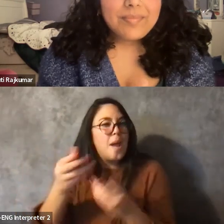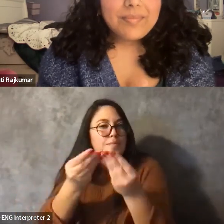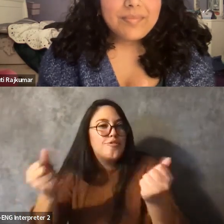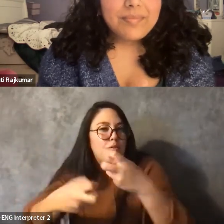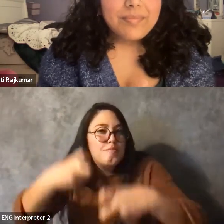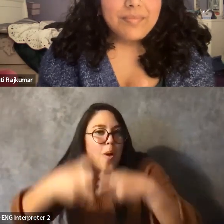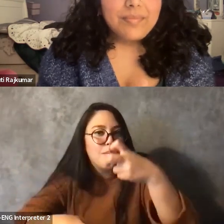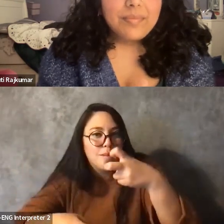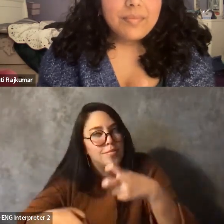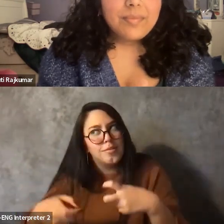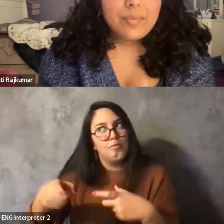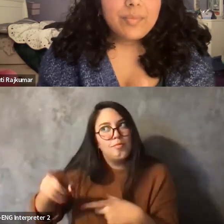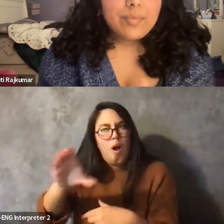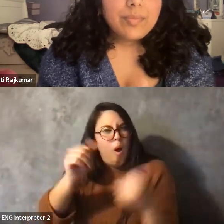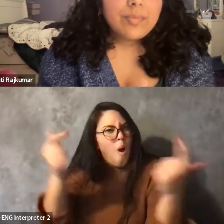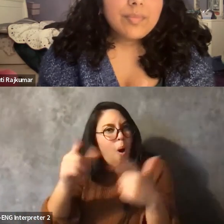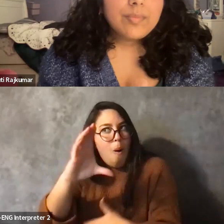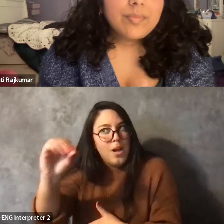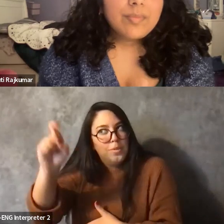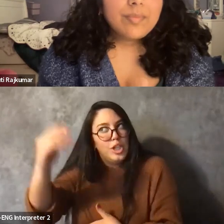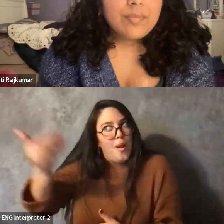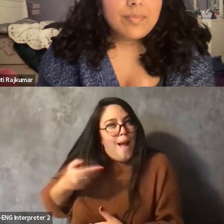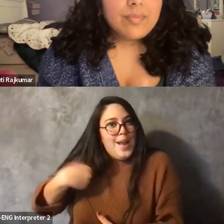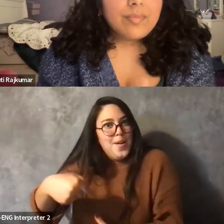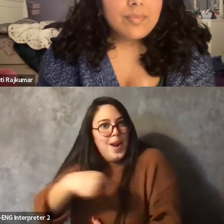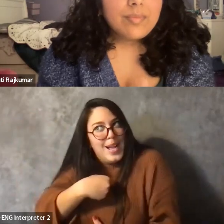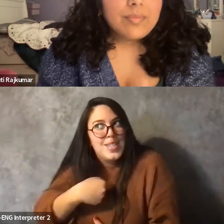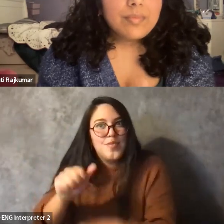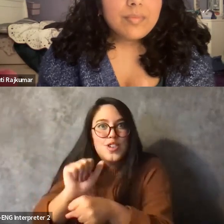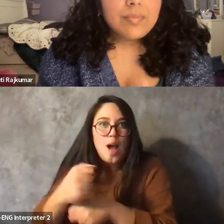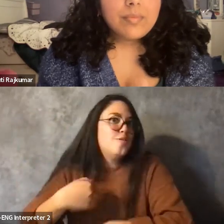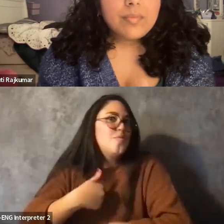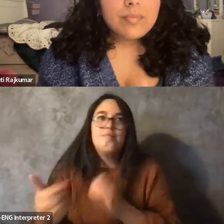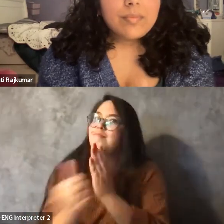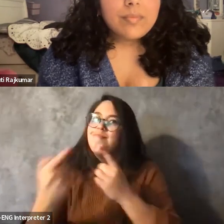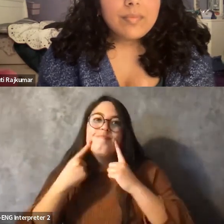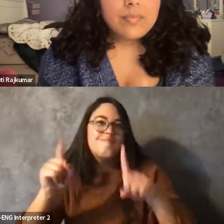Okay. So switching gears a little bit, something that the three of us are really passionate